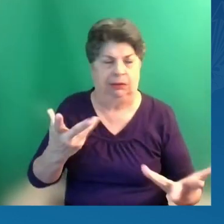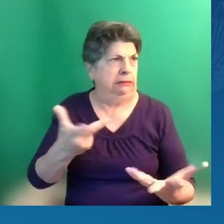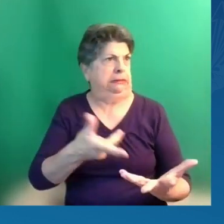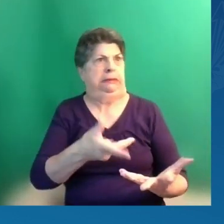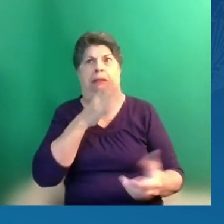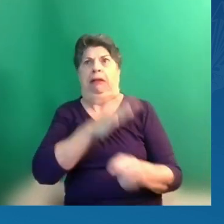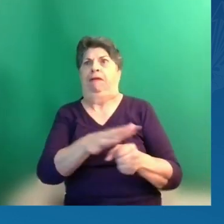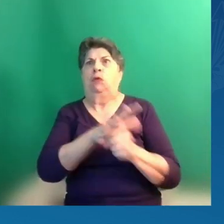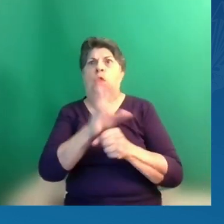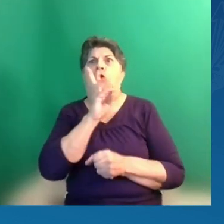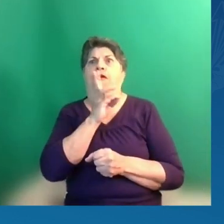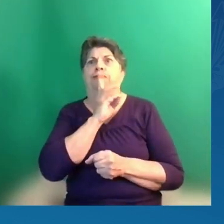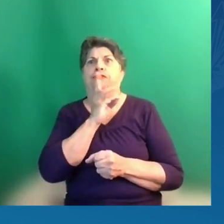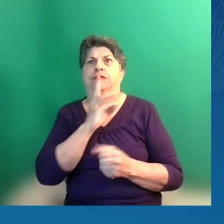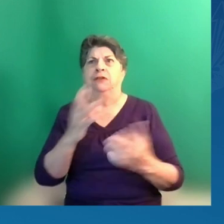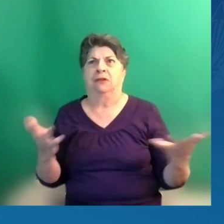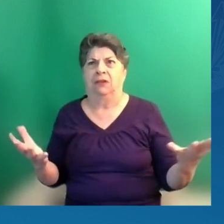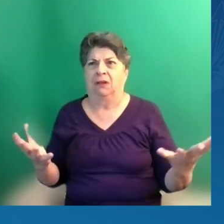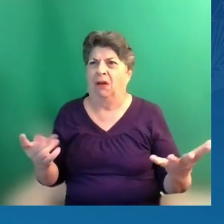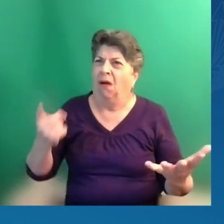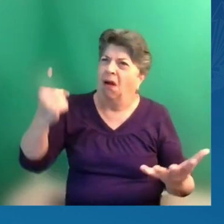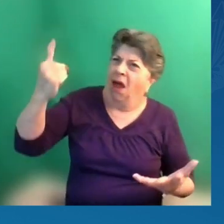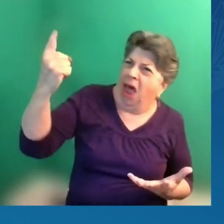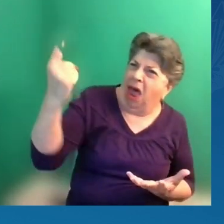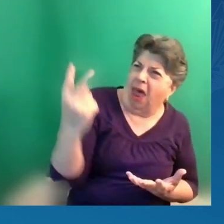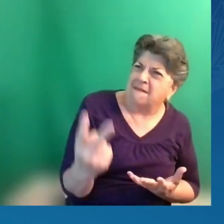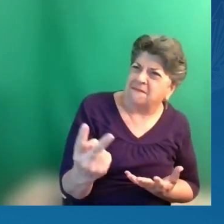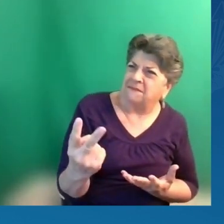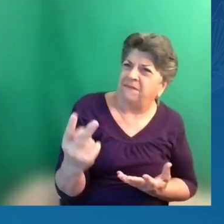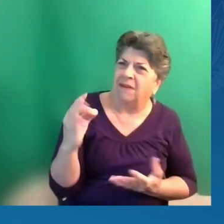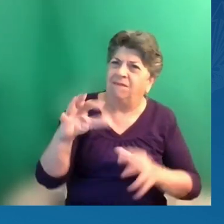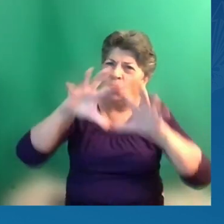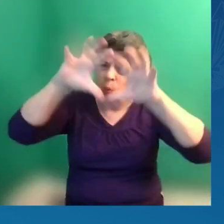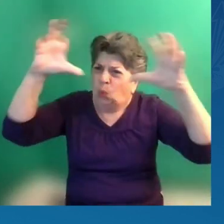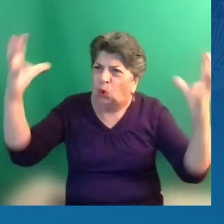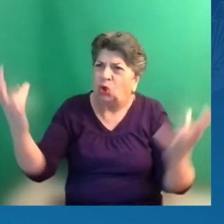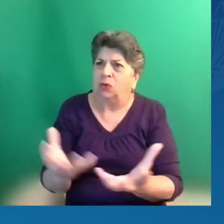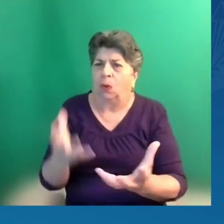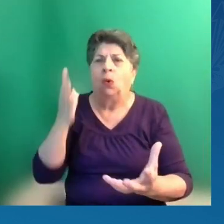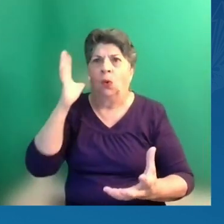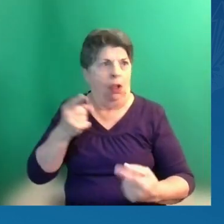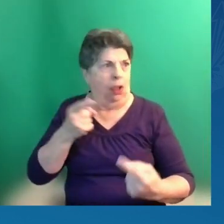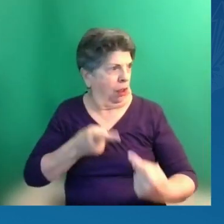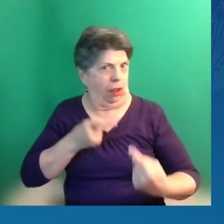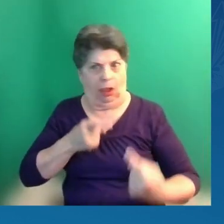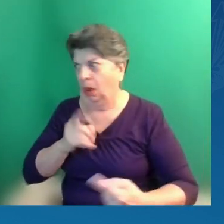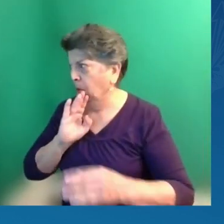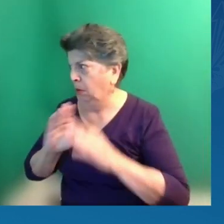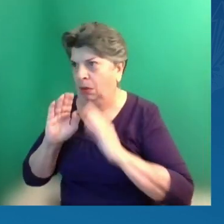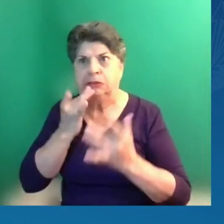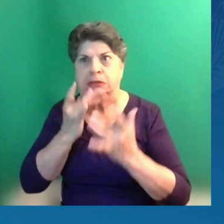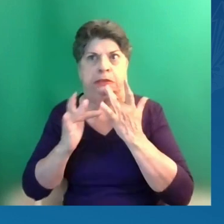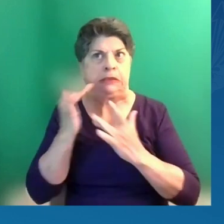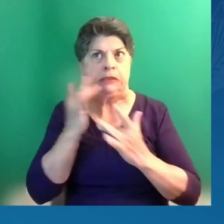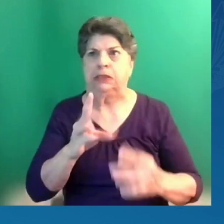will struggle to meet their needs -- to have access to water. And it will, of course, have then a profound impact